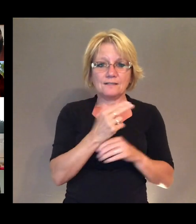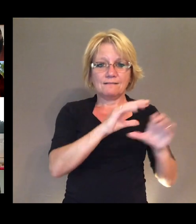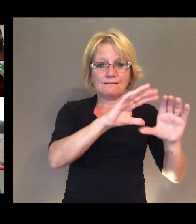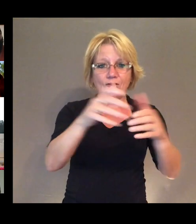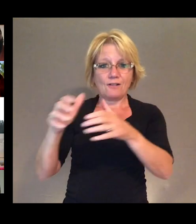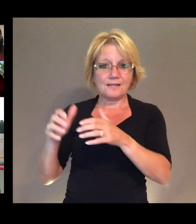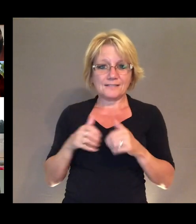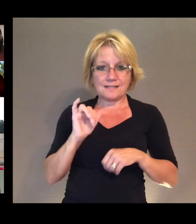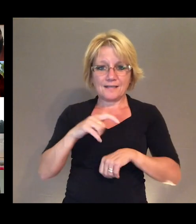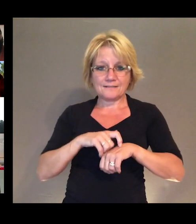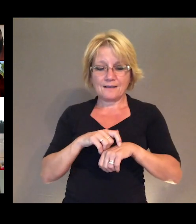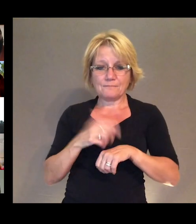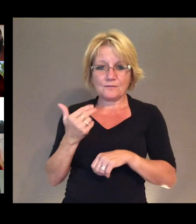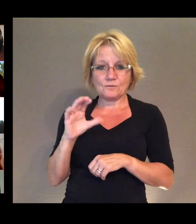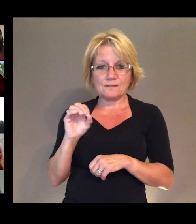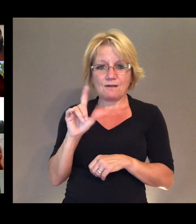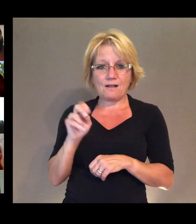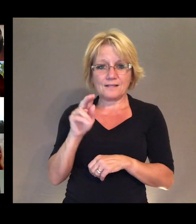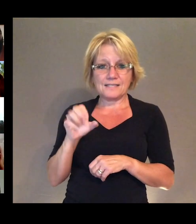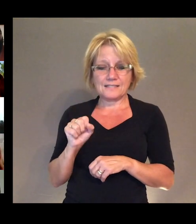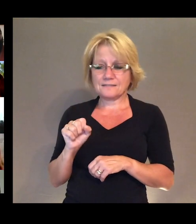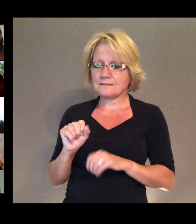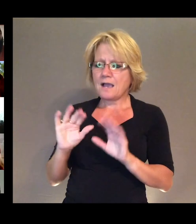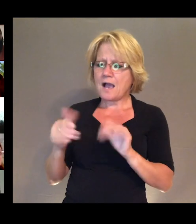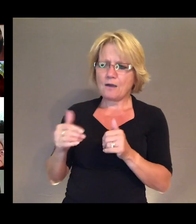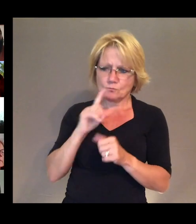So we look at a whole host of different documents.